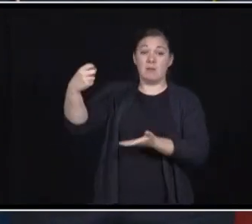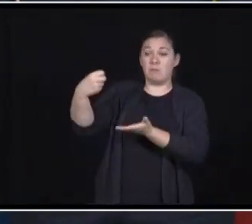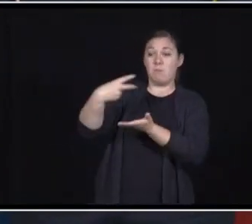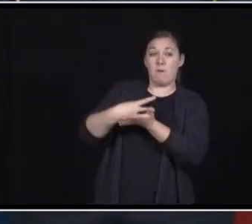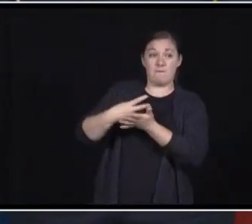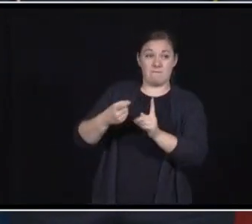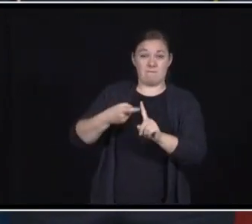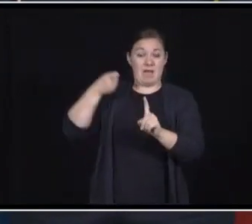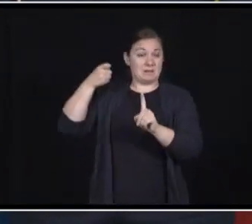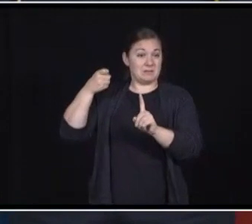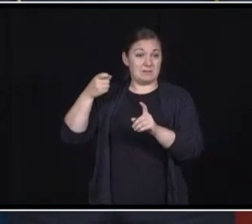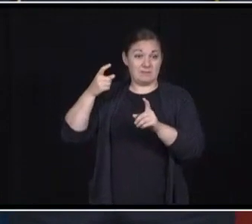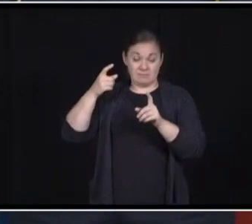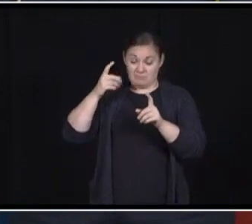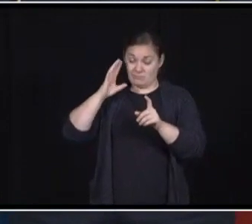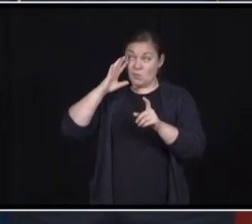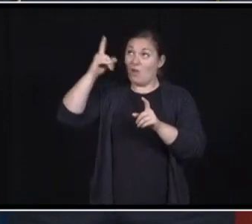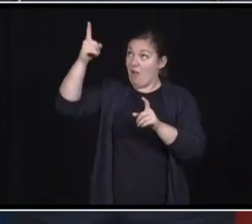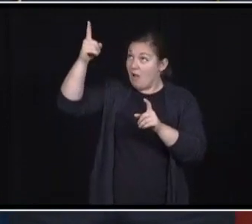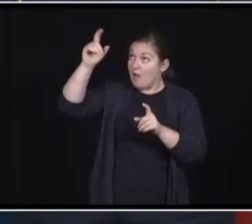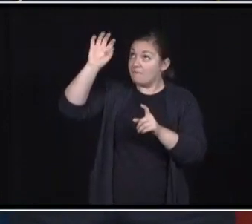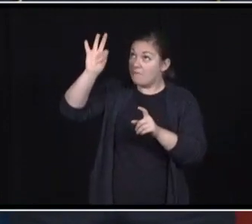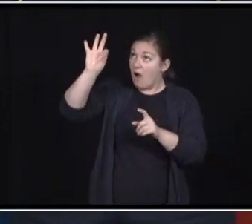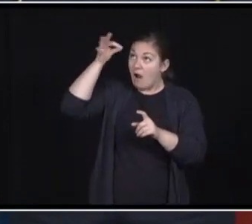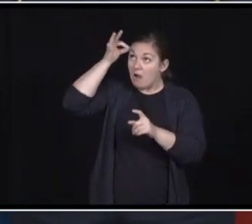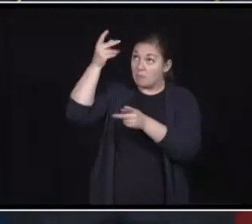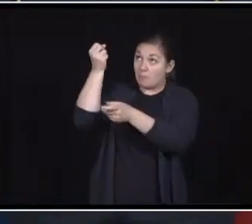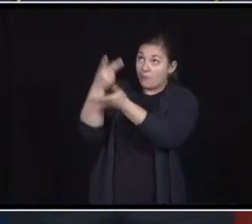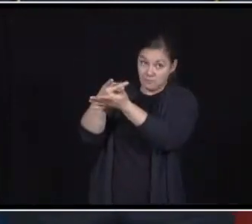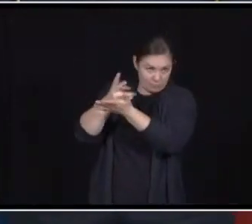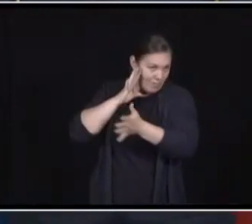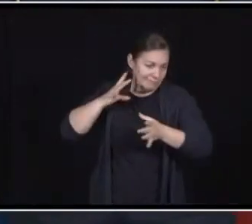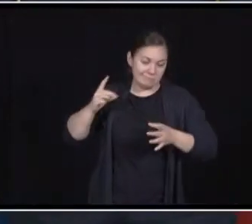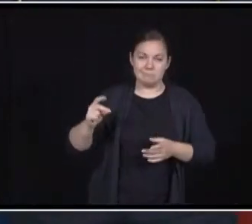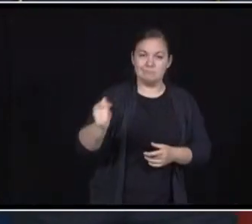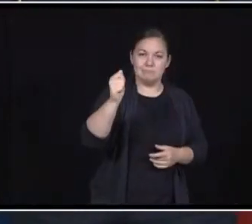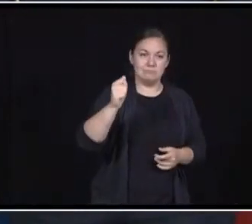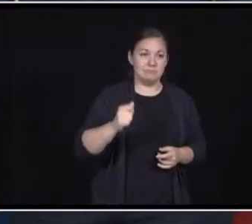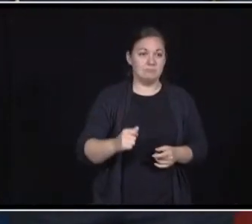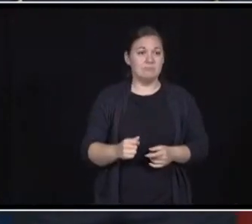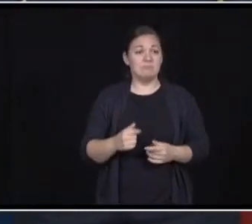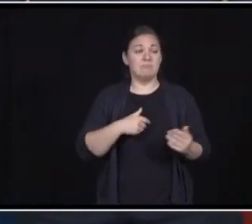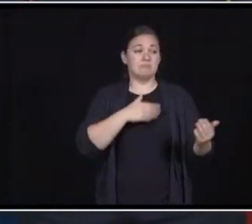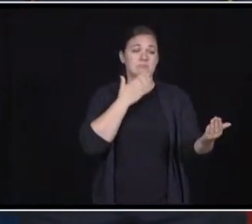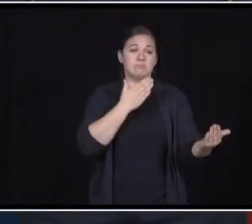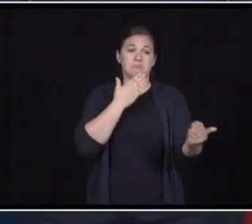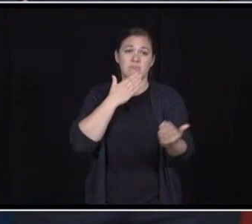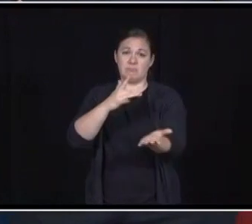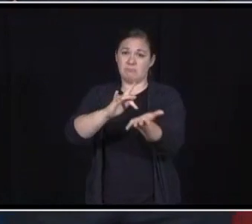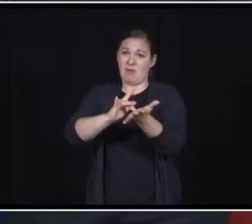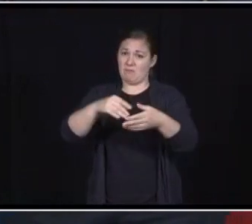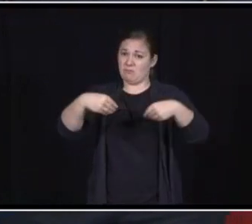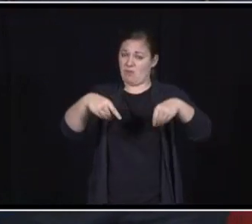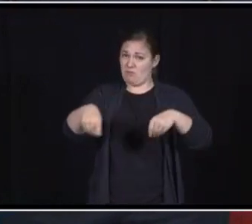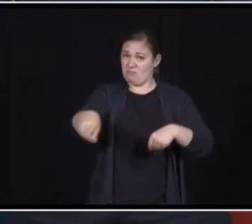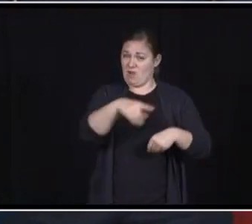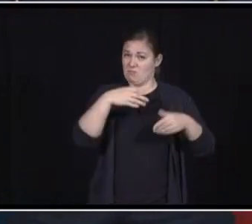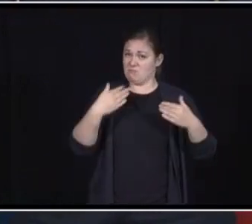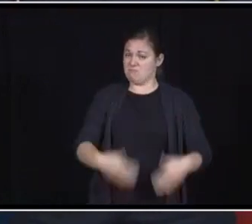We have tested over 4 million people. And when we get the approvals from health Canada and the antigen test, we can implement that as well.